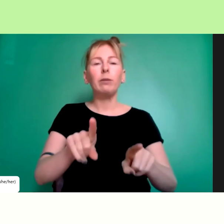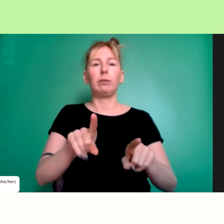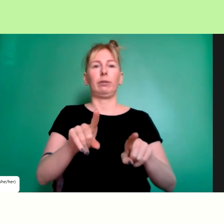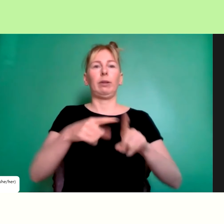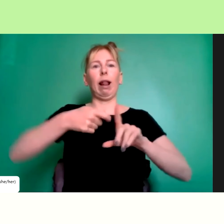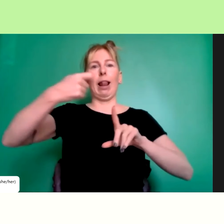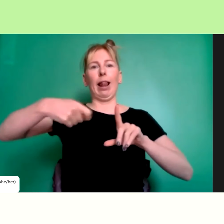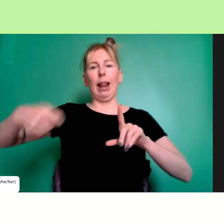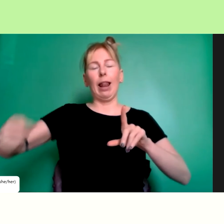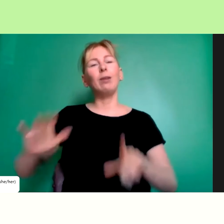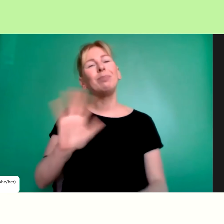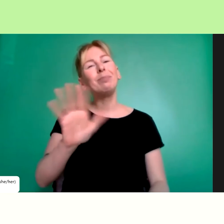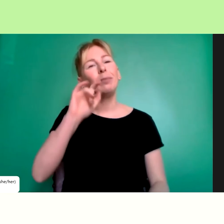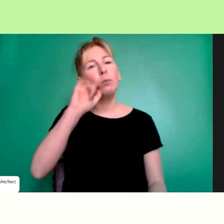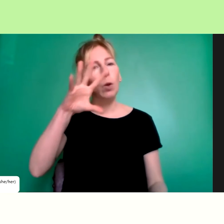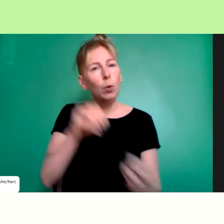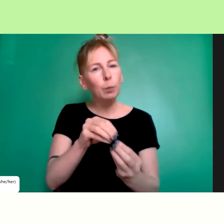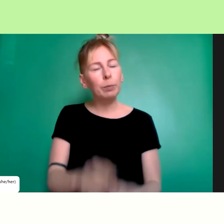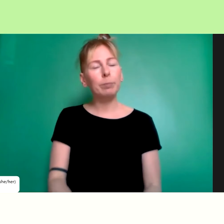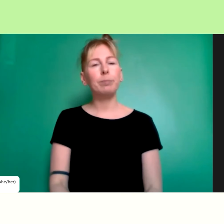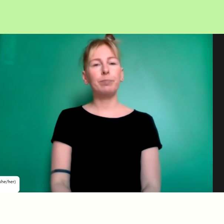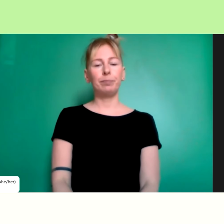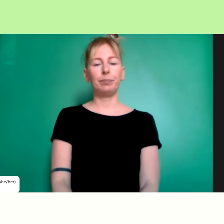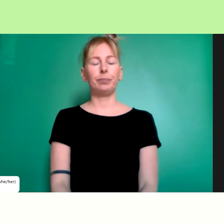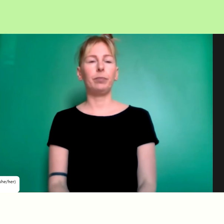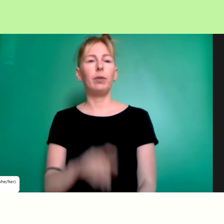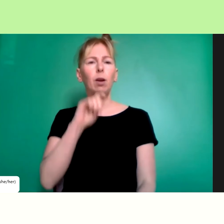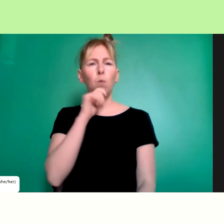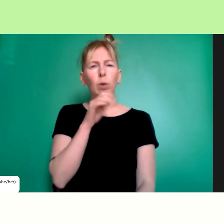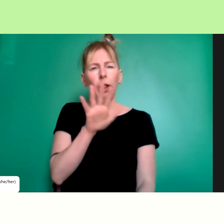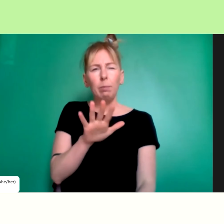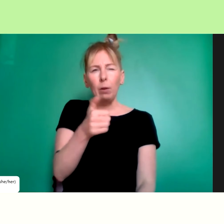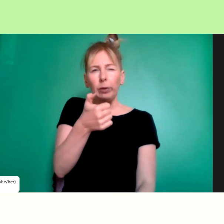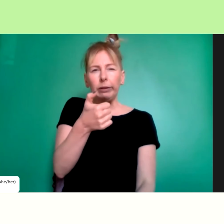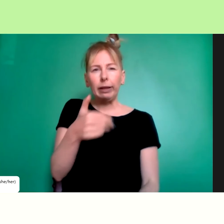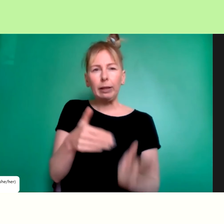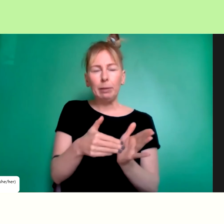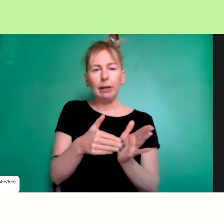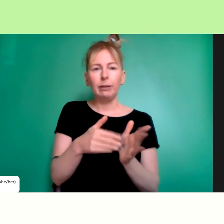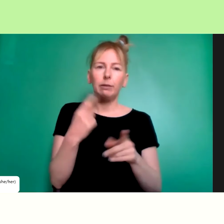What I'll do is give you a quick sort of six-minute introduction, which maybe I suppose,